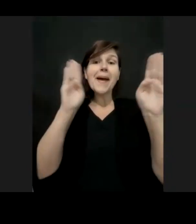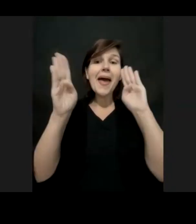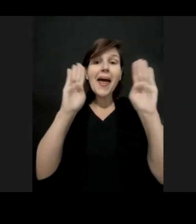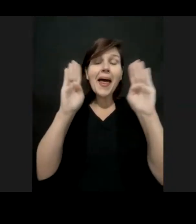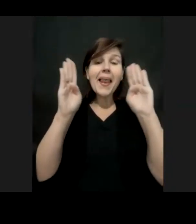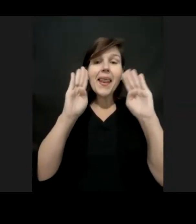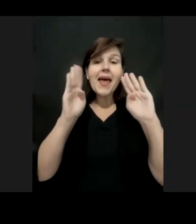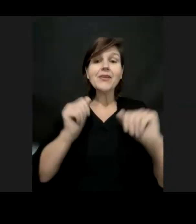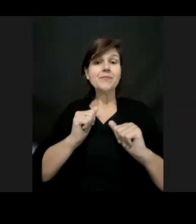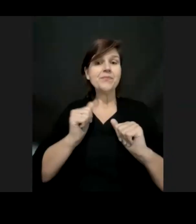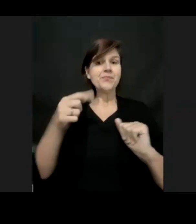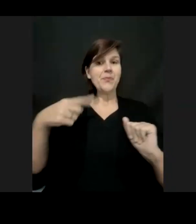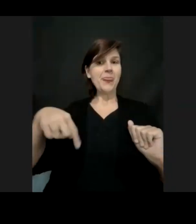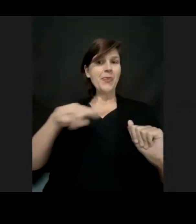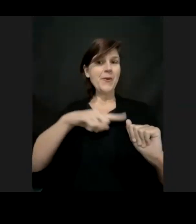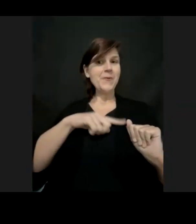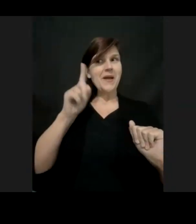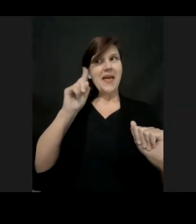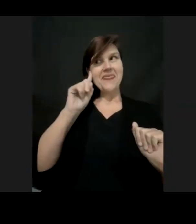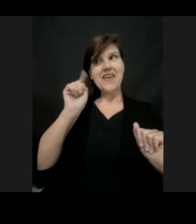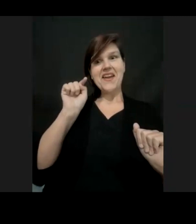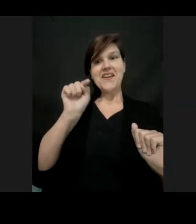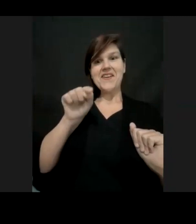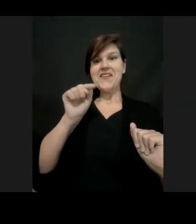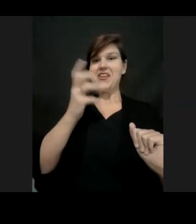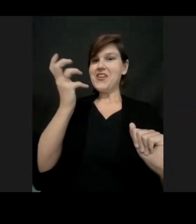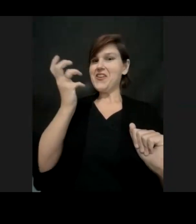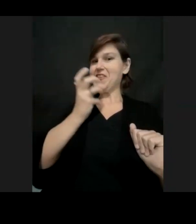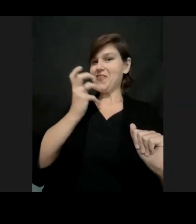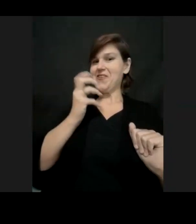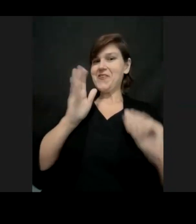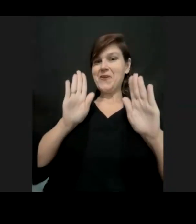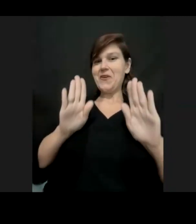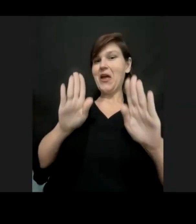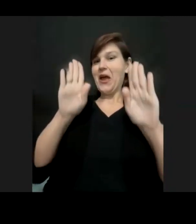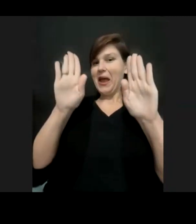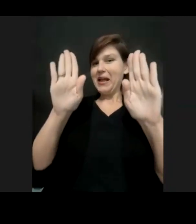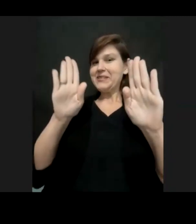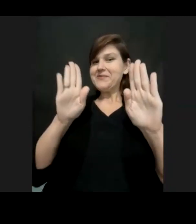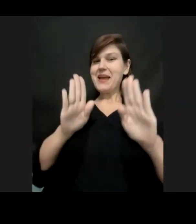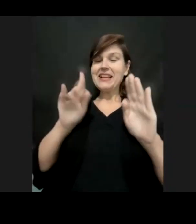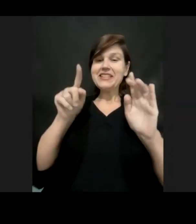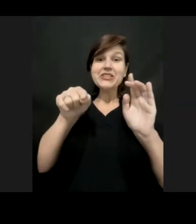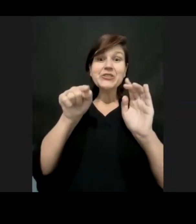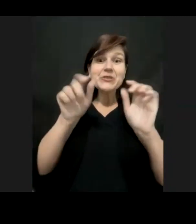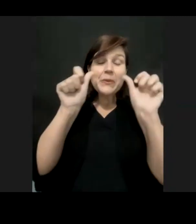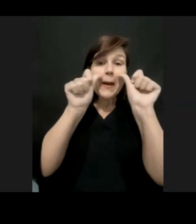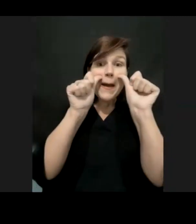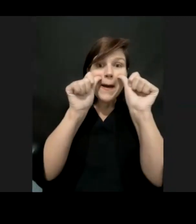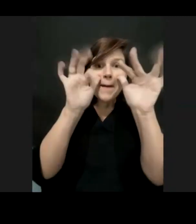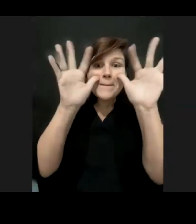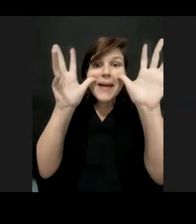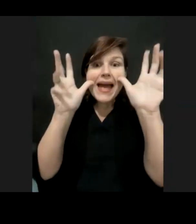∂ ∂ We think you’re incredible! We think you’re amazing! ∂ ∂ Jackson!